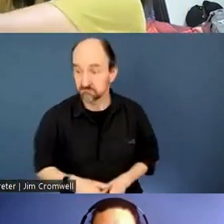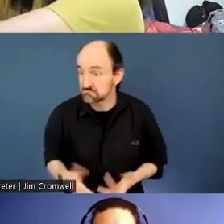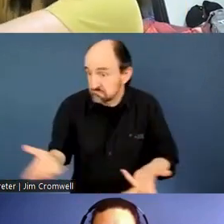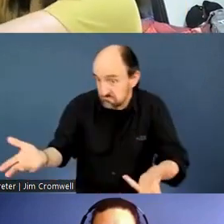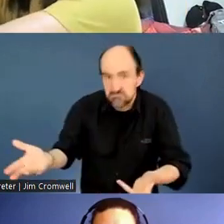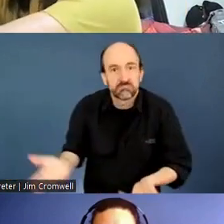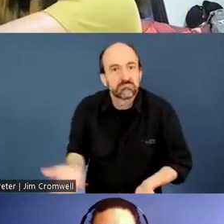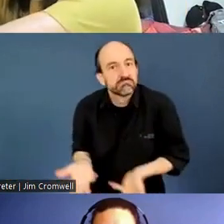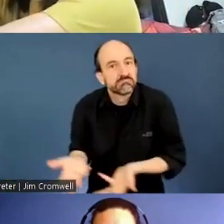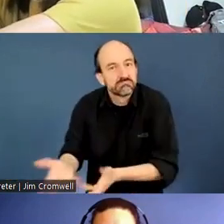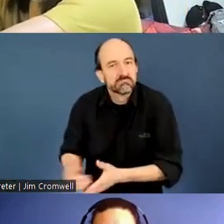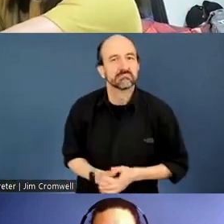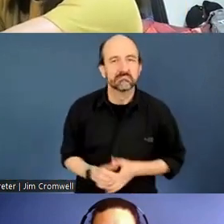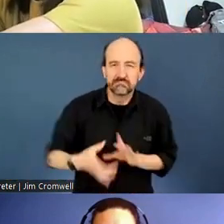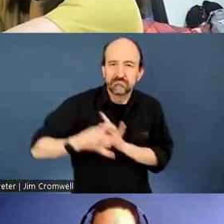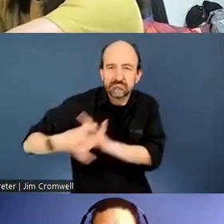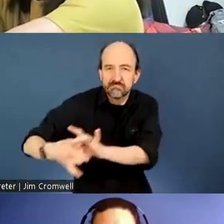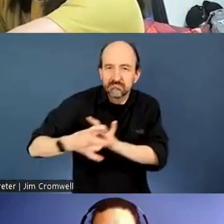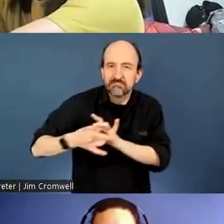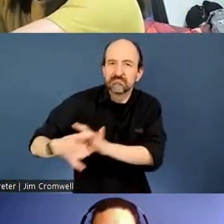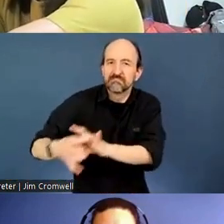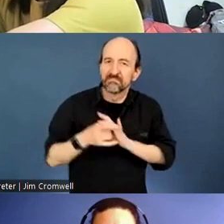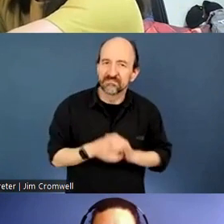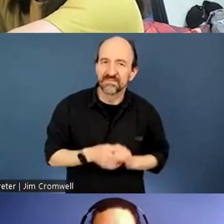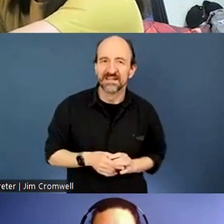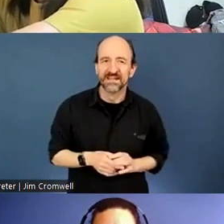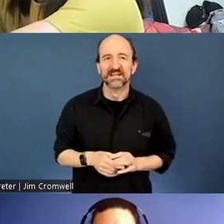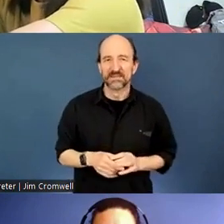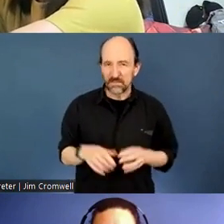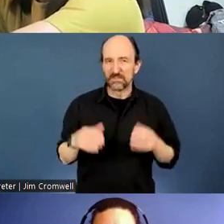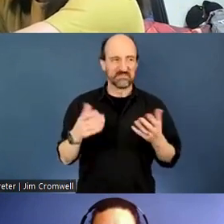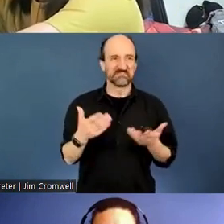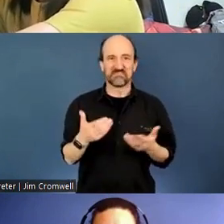interventions local participation and also inclusion -